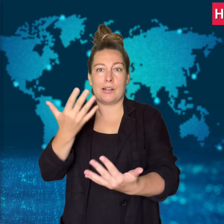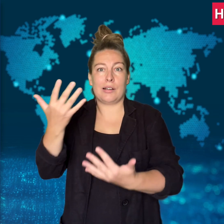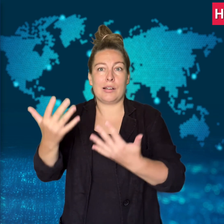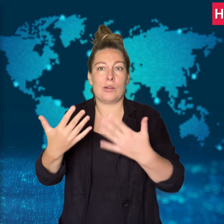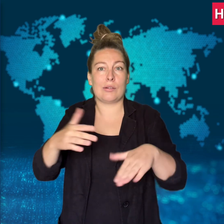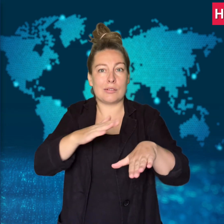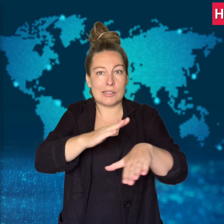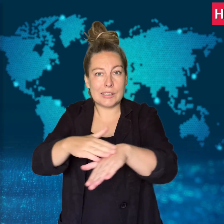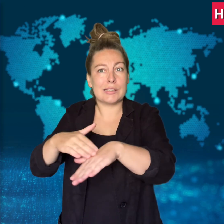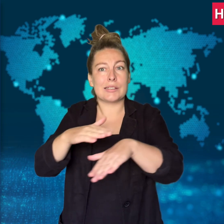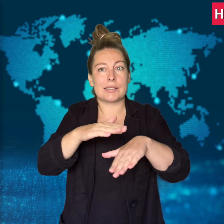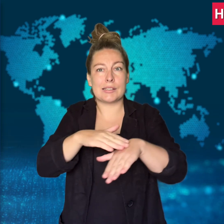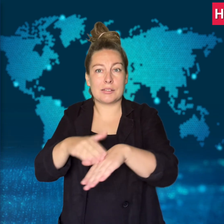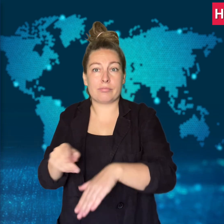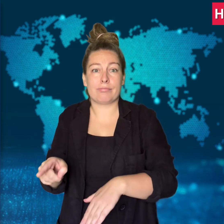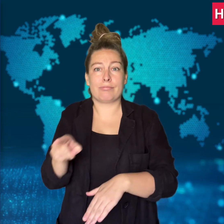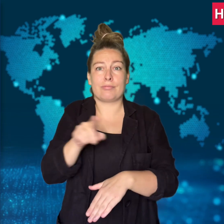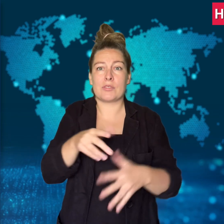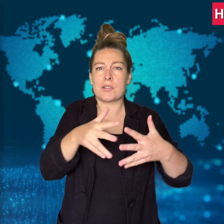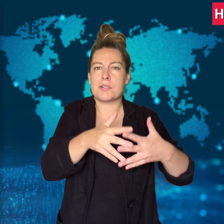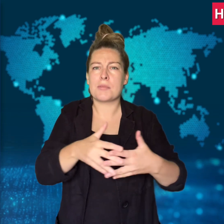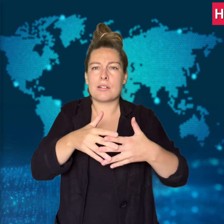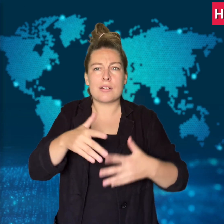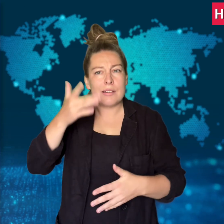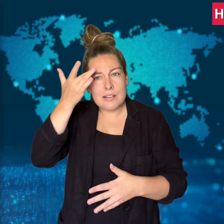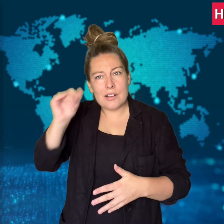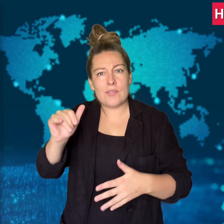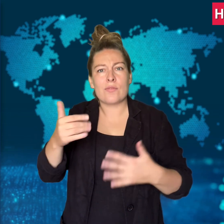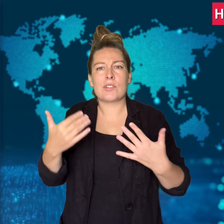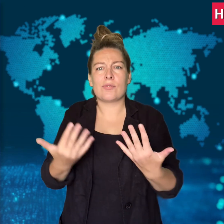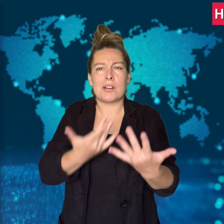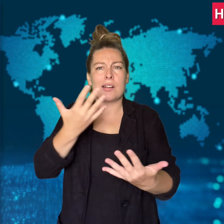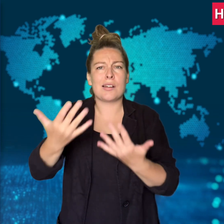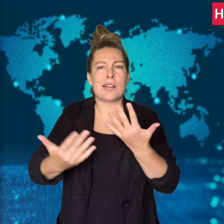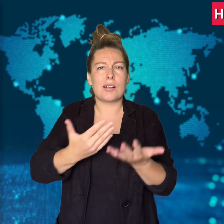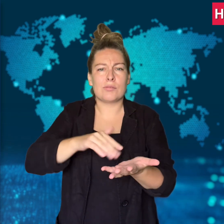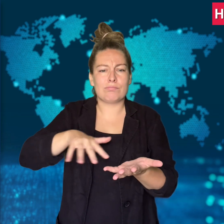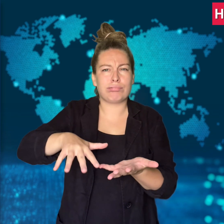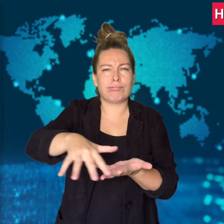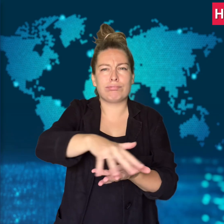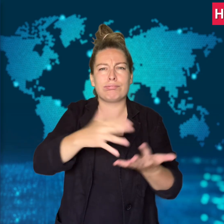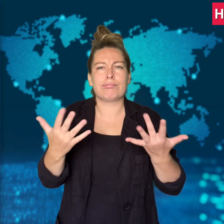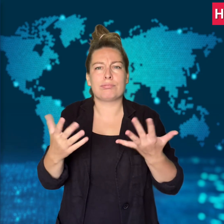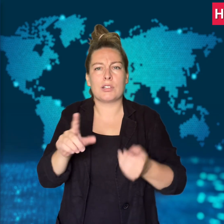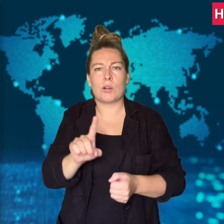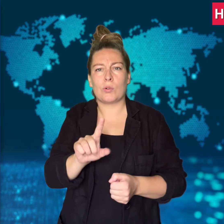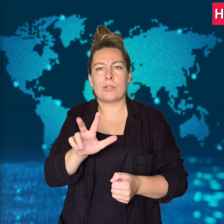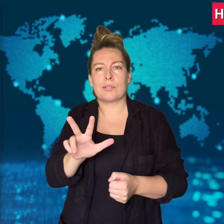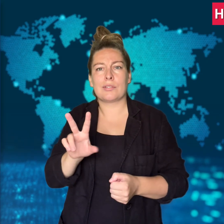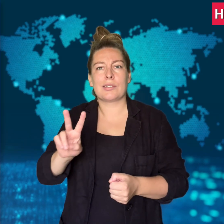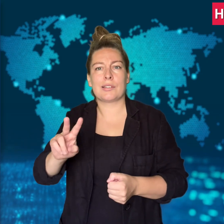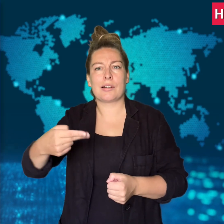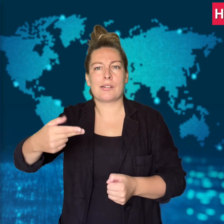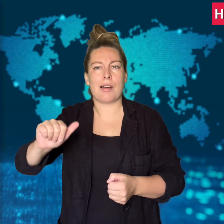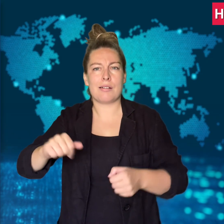about 132,000 hectares have burned. At the same time, heavy rains